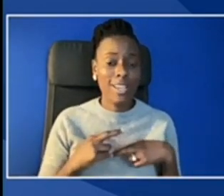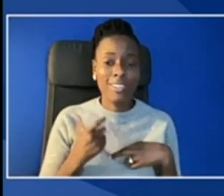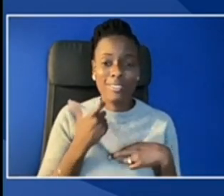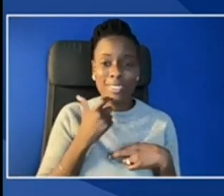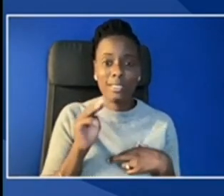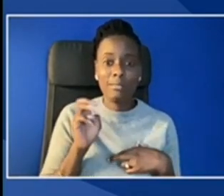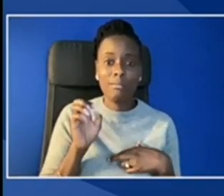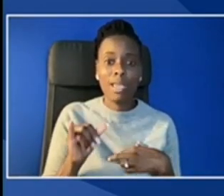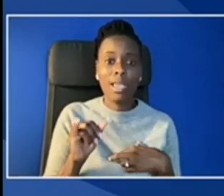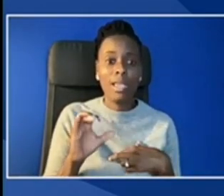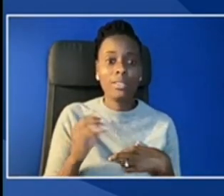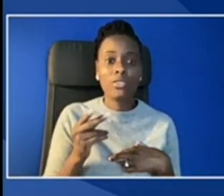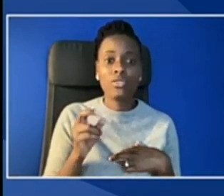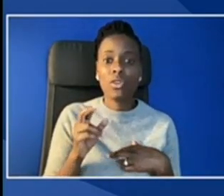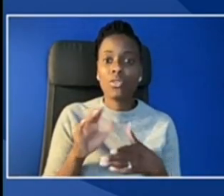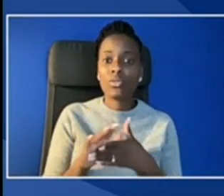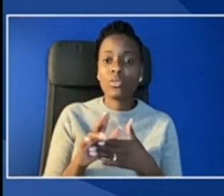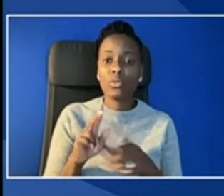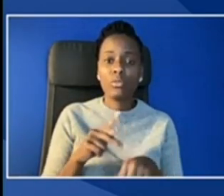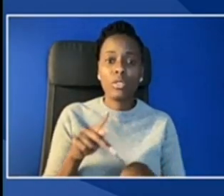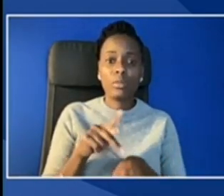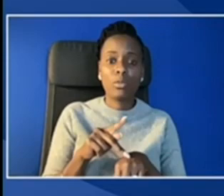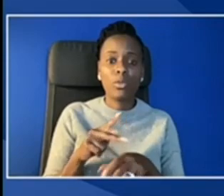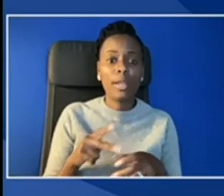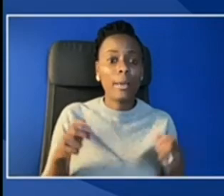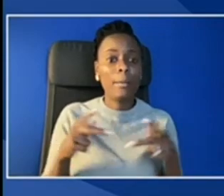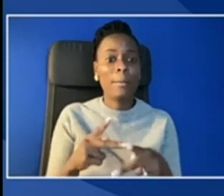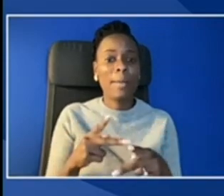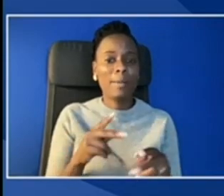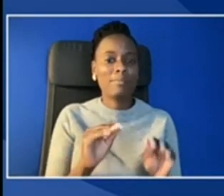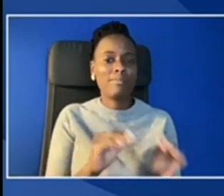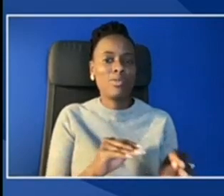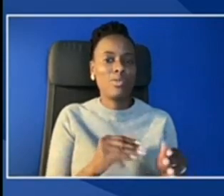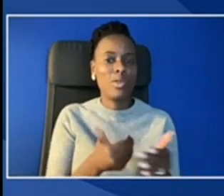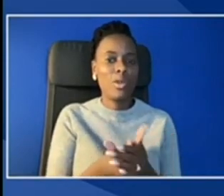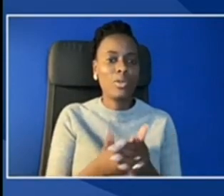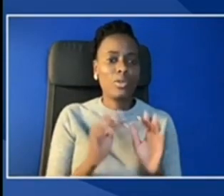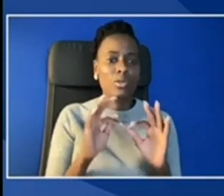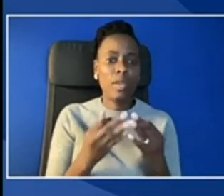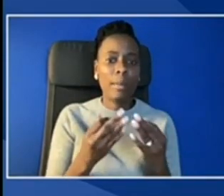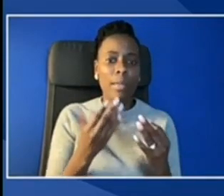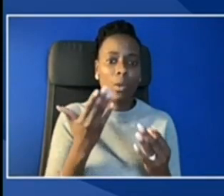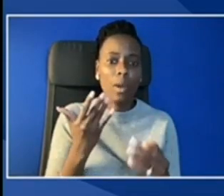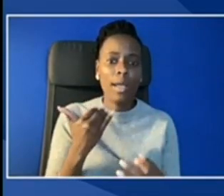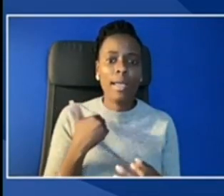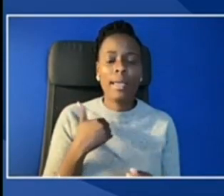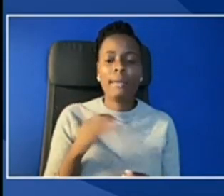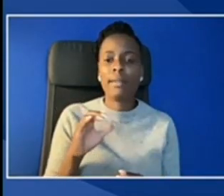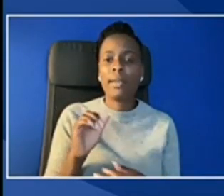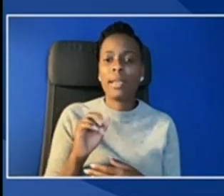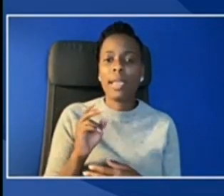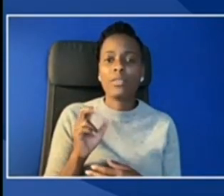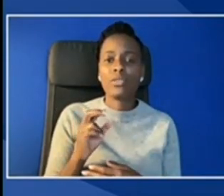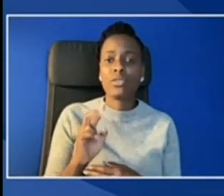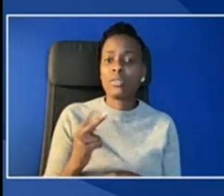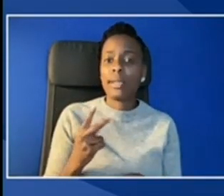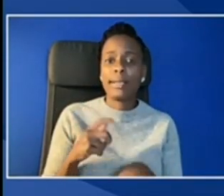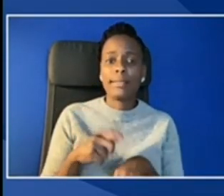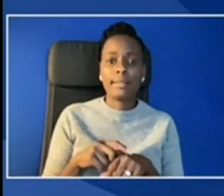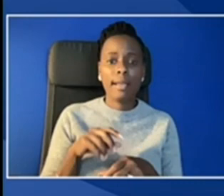I've moved back to be closer to my family as I have cancer again for the second time in the last four years, I barely make ends